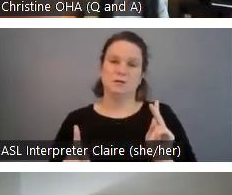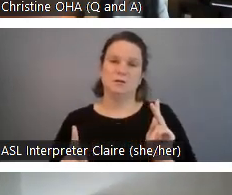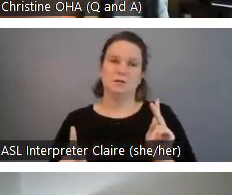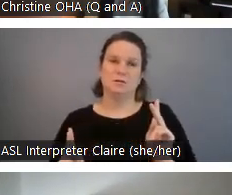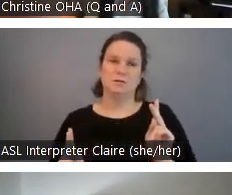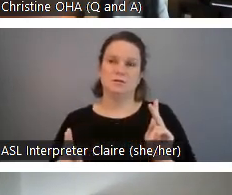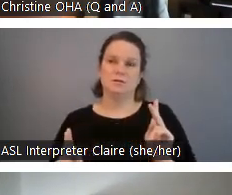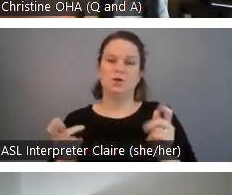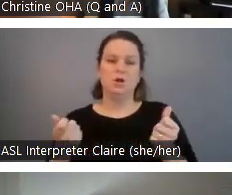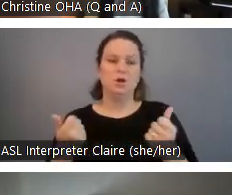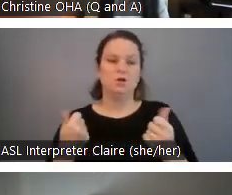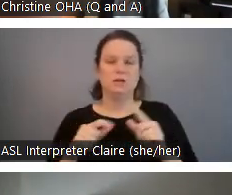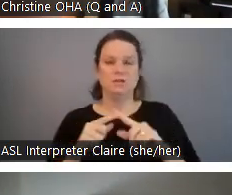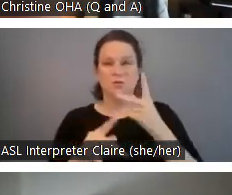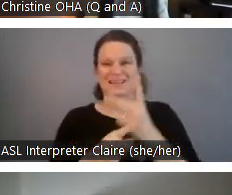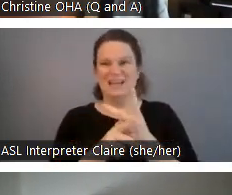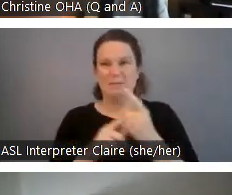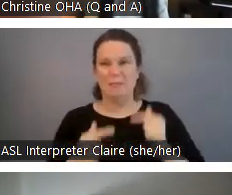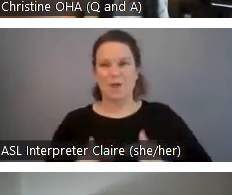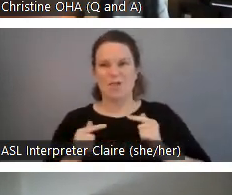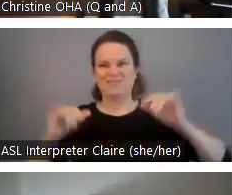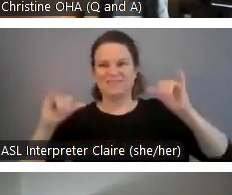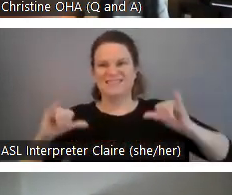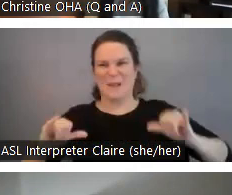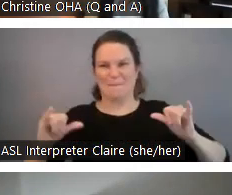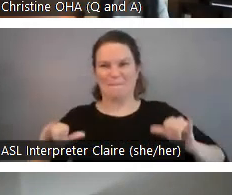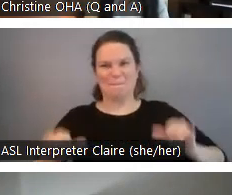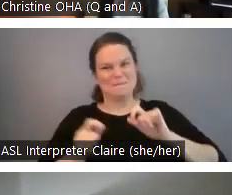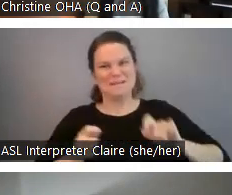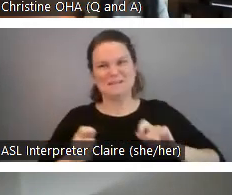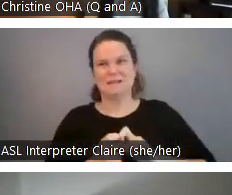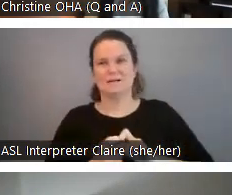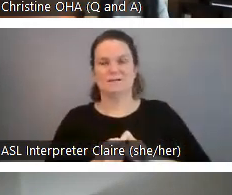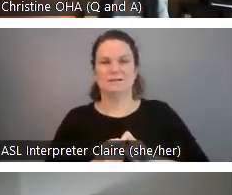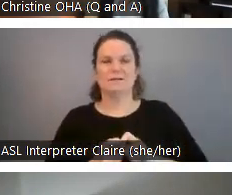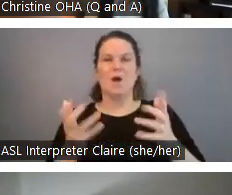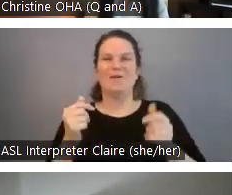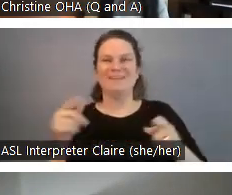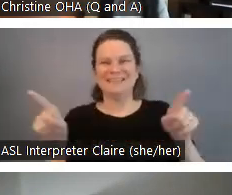trying to keep their lives exactly the same, right? They want to keep the